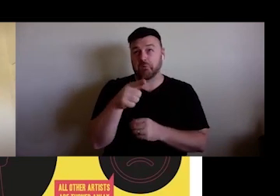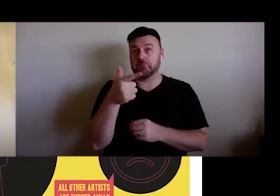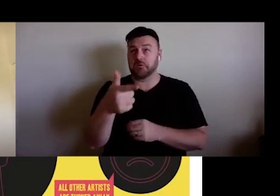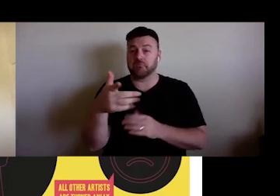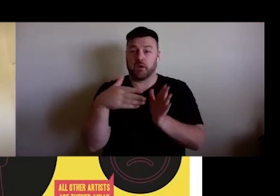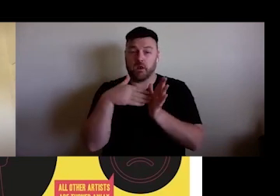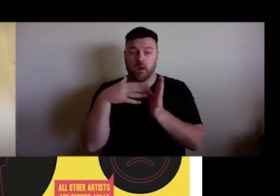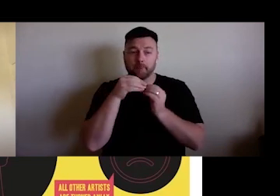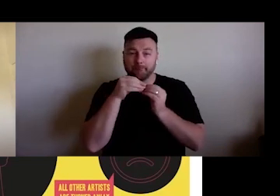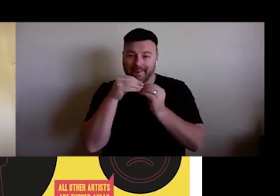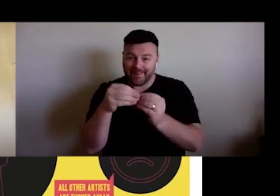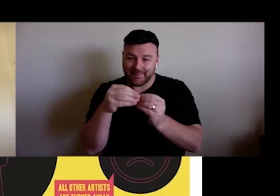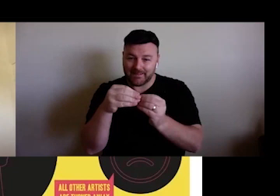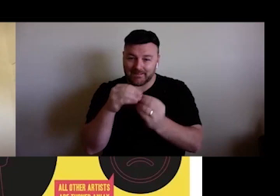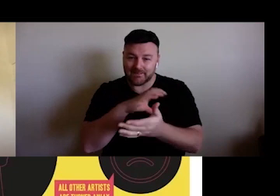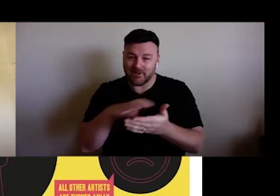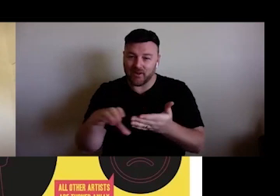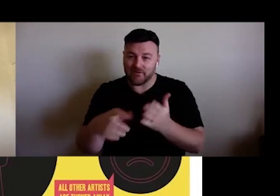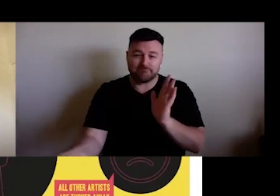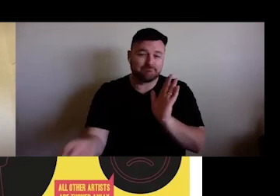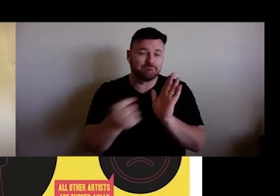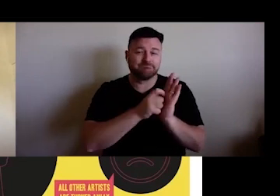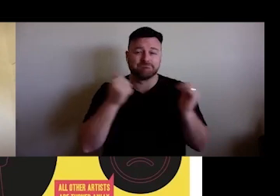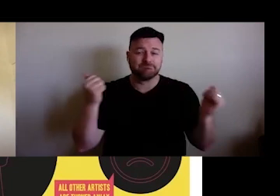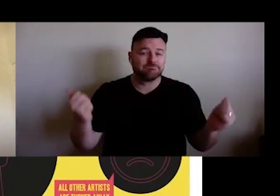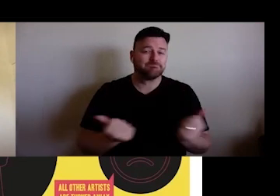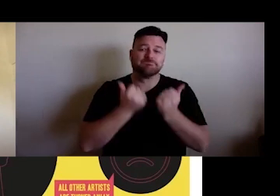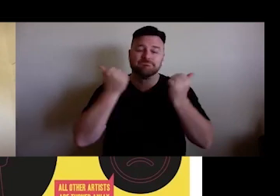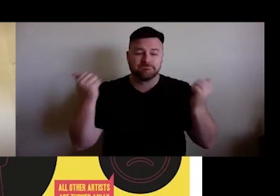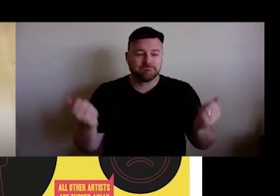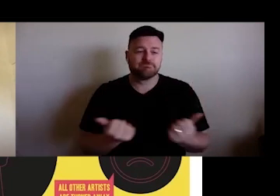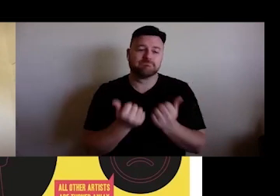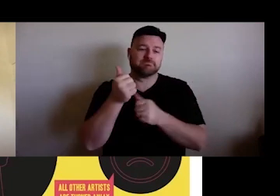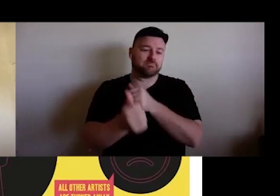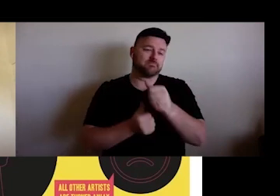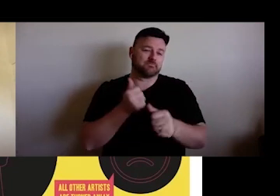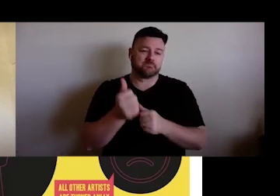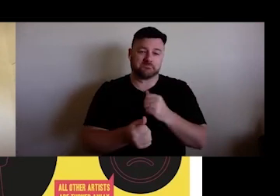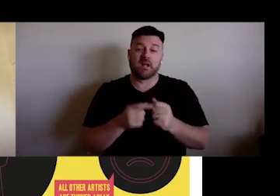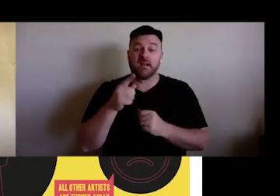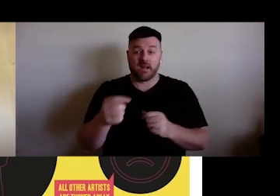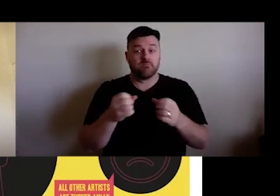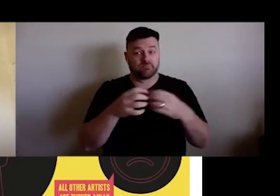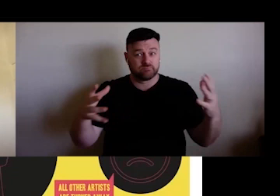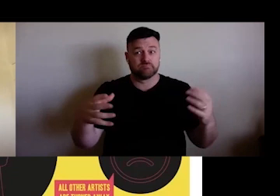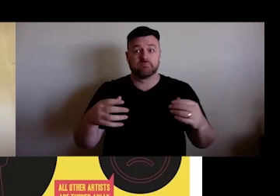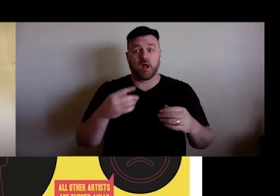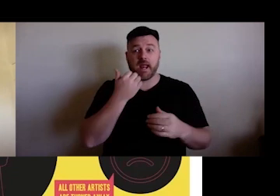through that area. It's growing at close to 20% a year. This is a big and growing market. It's one of the best tools out there if you want to